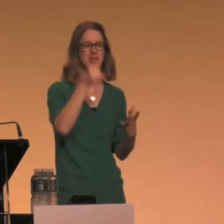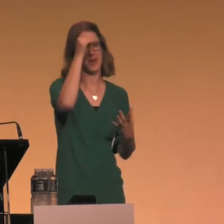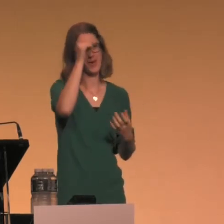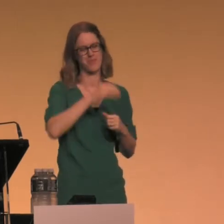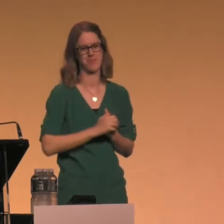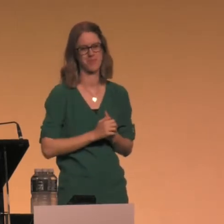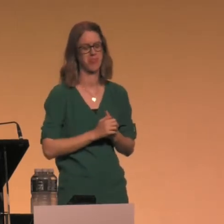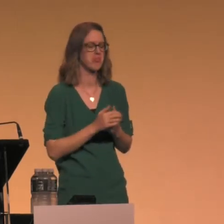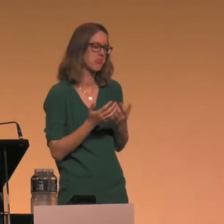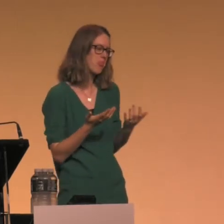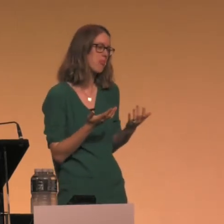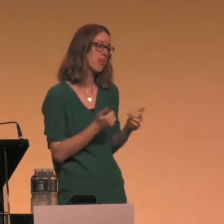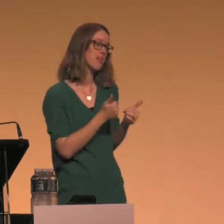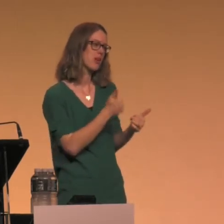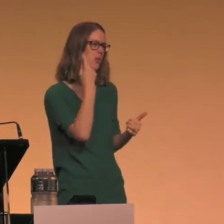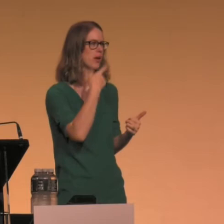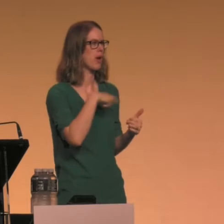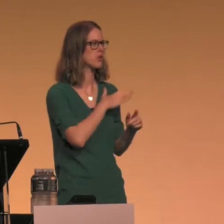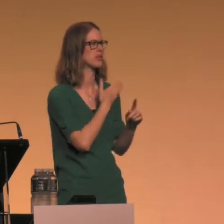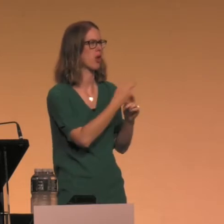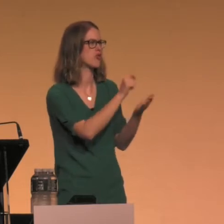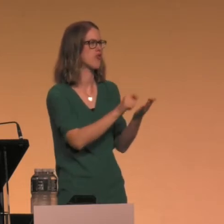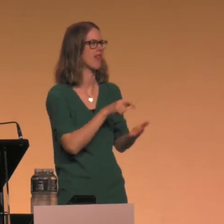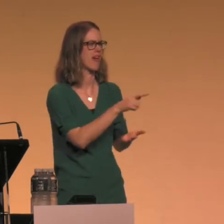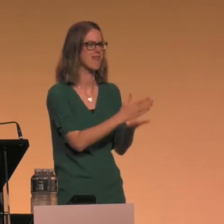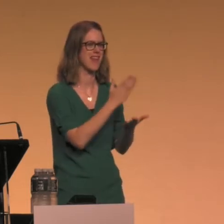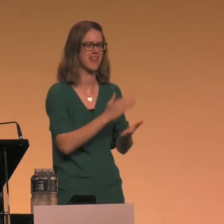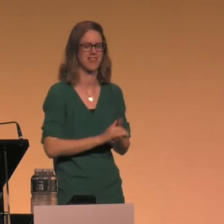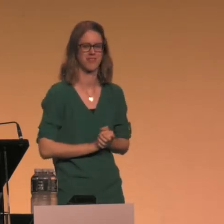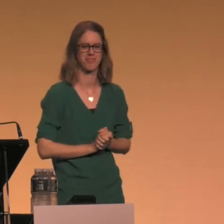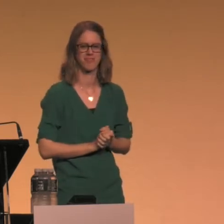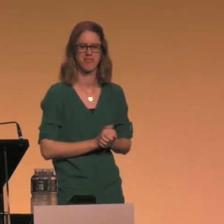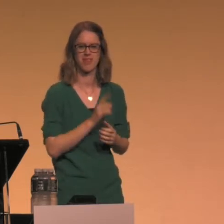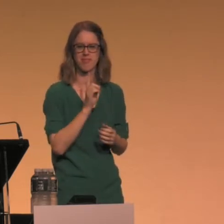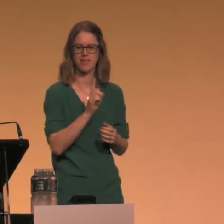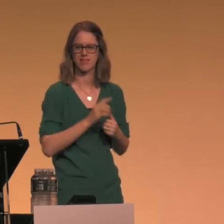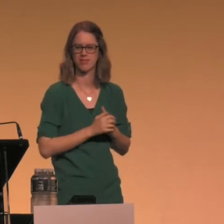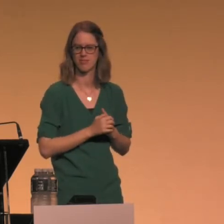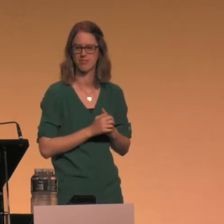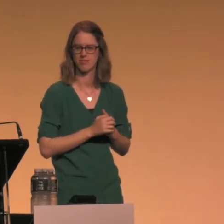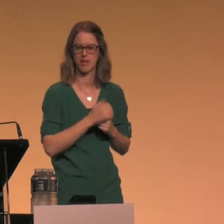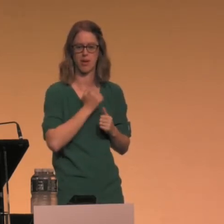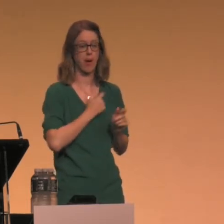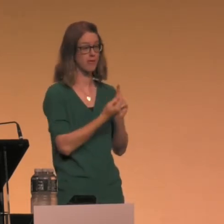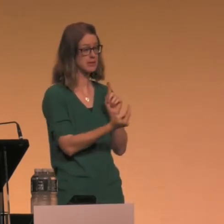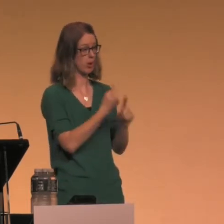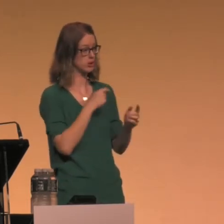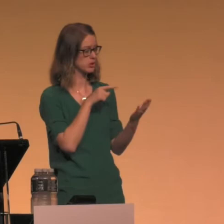So I thought, well, that's good. I wonder why it took us so long to write, really. But my response to that, as it seemed